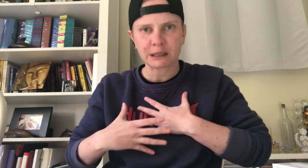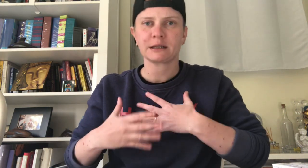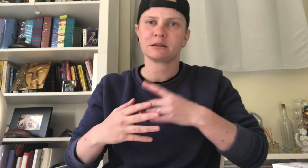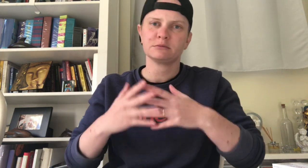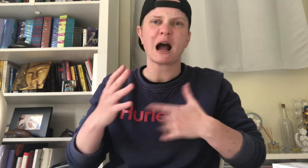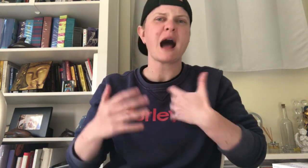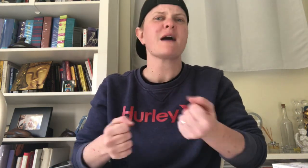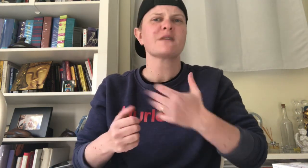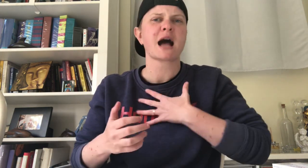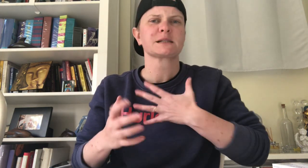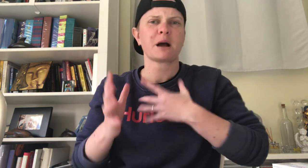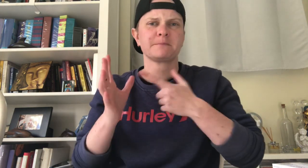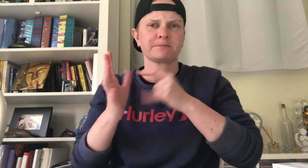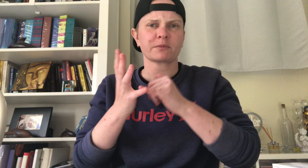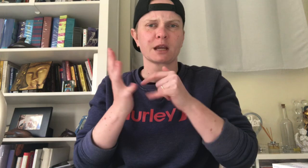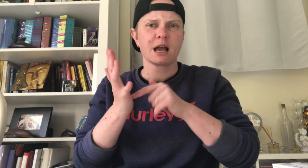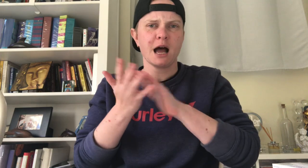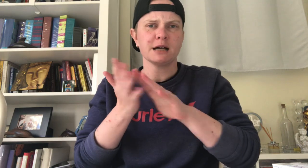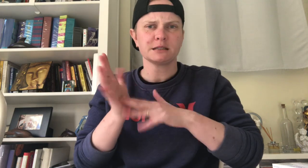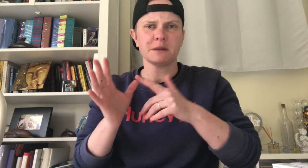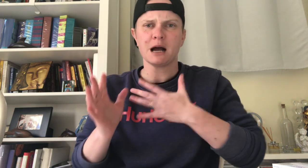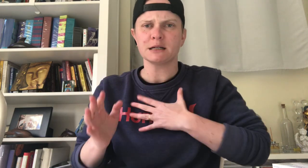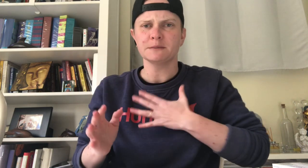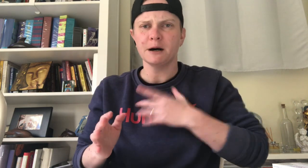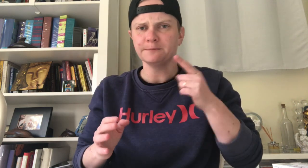I have asthma